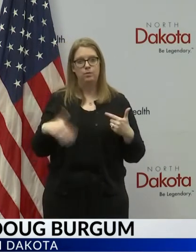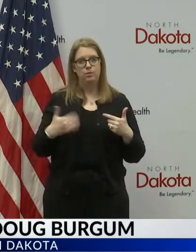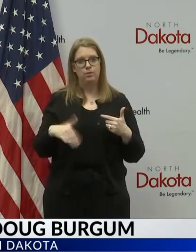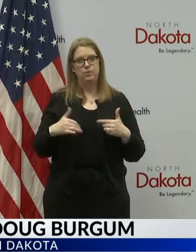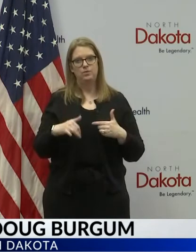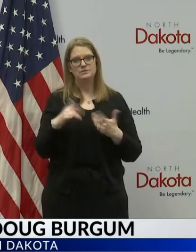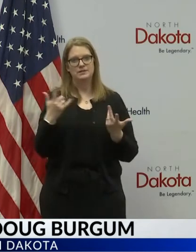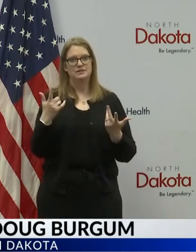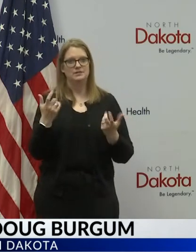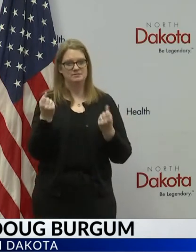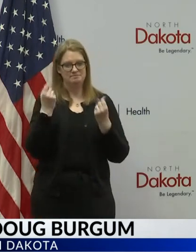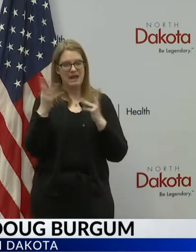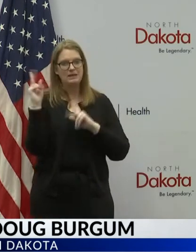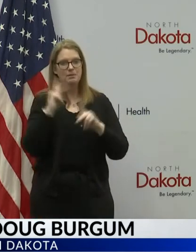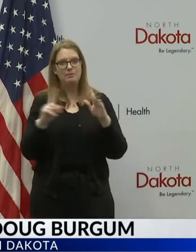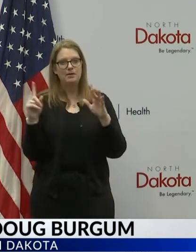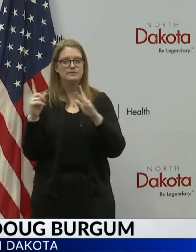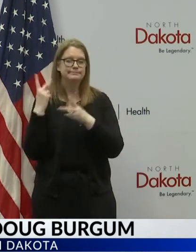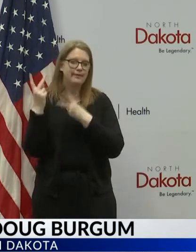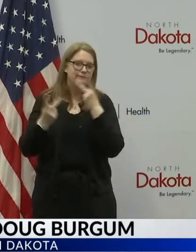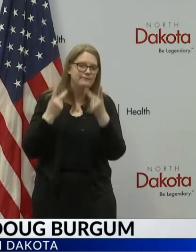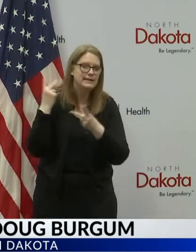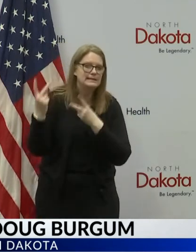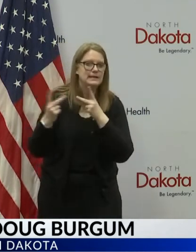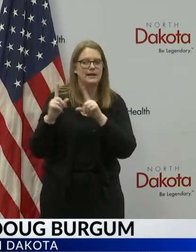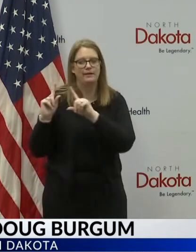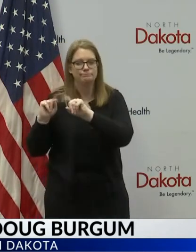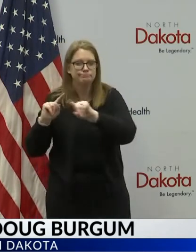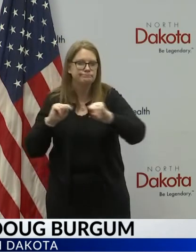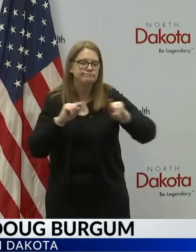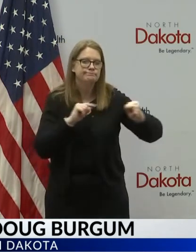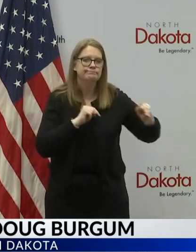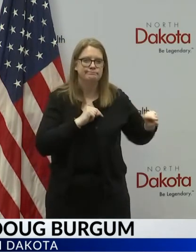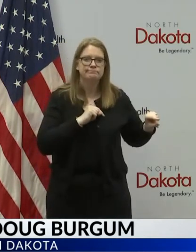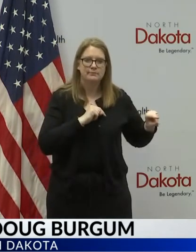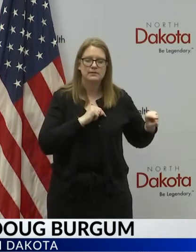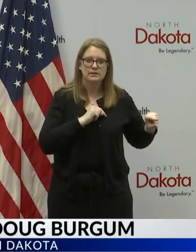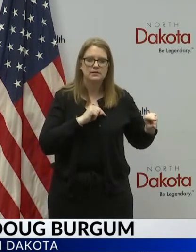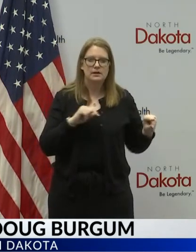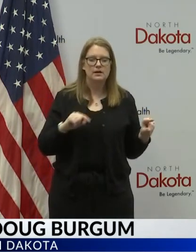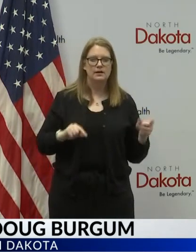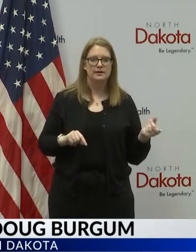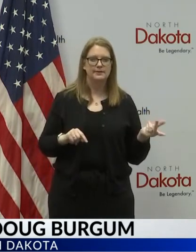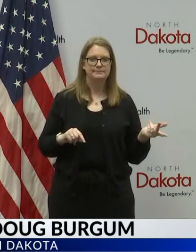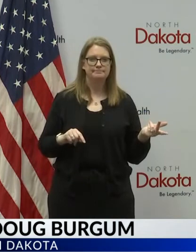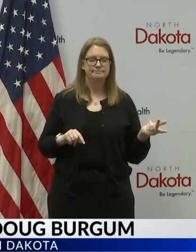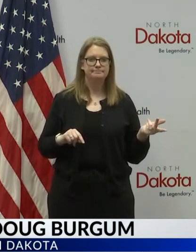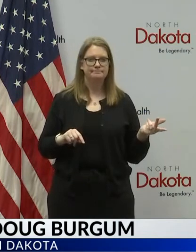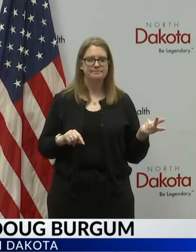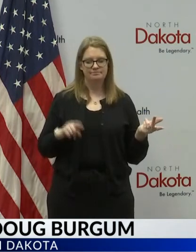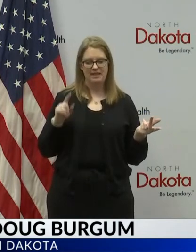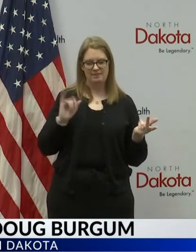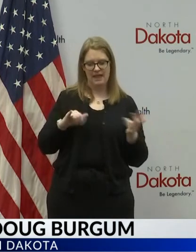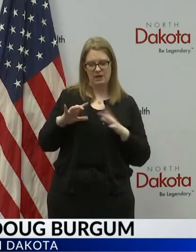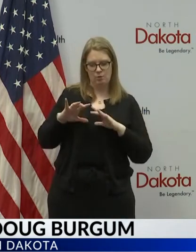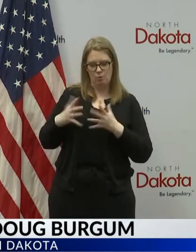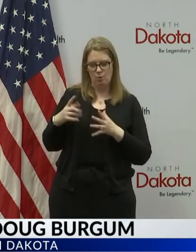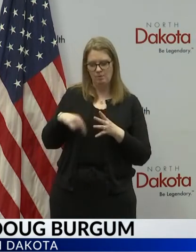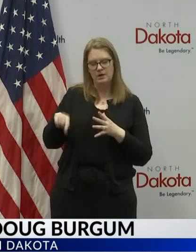LANDS ACROSS THE STATE. IT'S A BIG, COMPLEX BUSINESS WITH HUNDREDS OF THOUSANDS OF VISITORS, THAT ATTEND OVER A